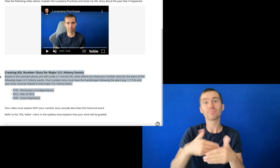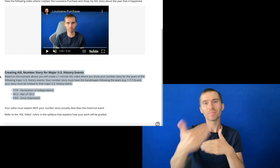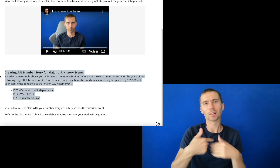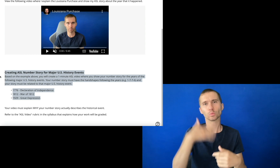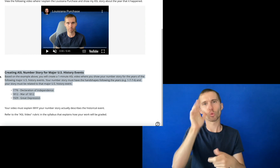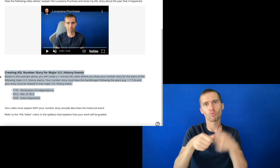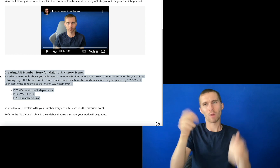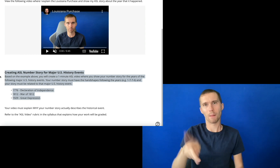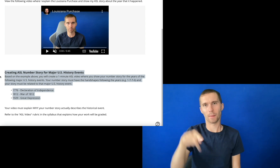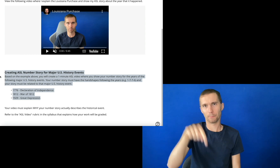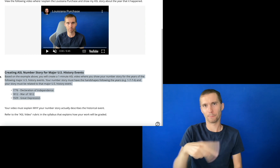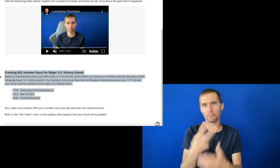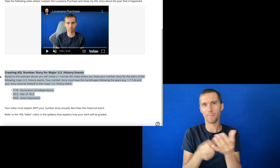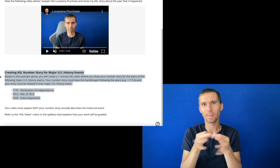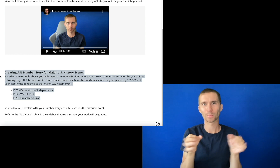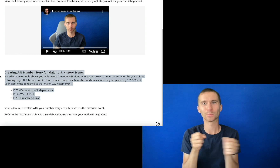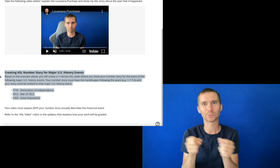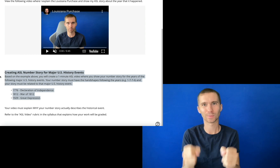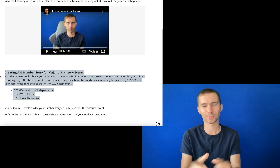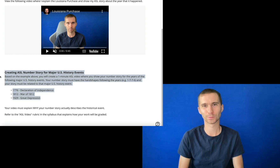Next, I will wrap up this bilingual strategy.